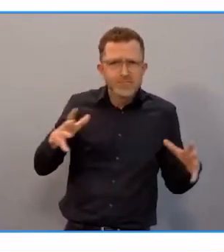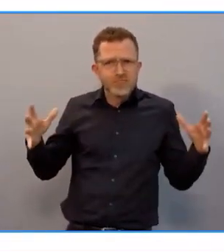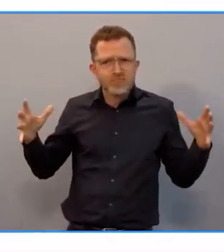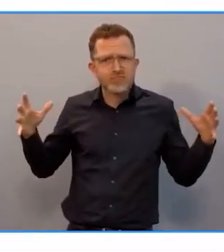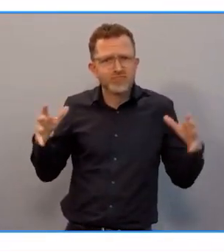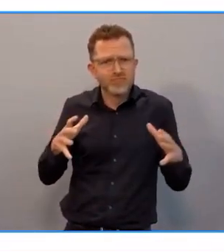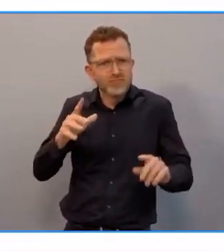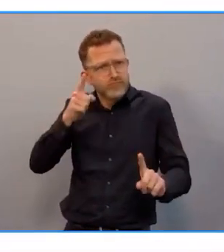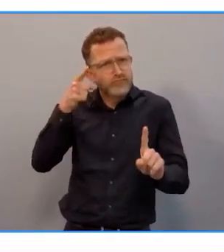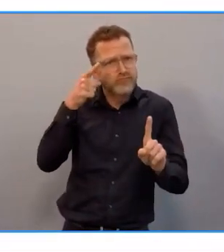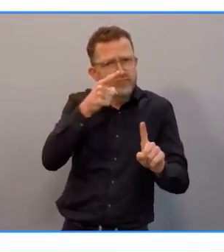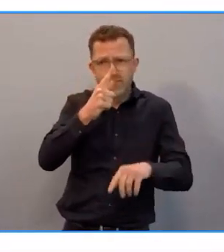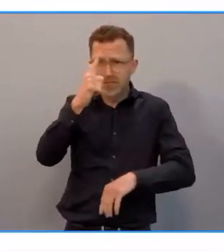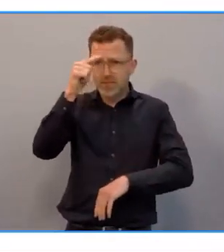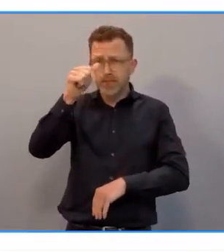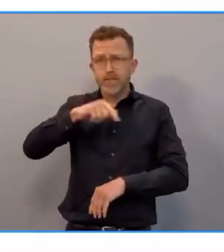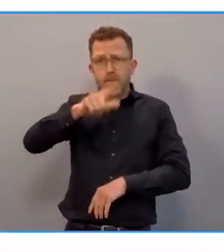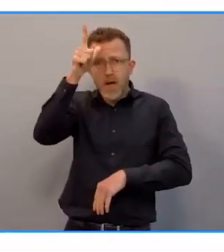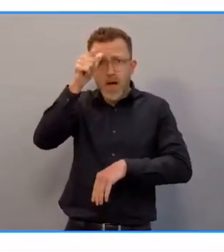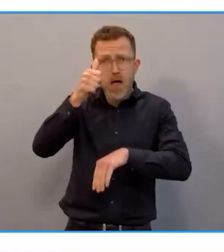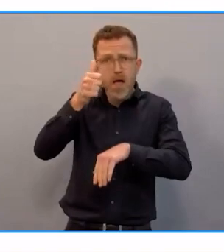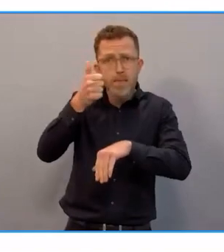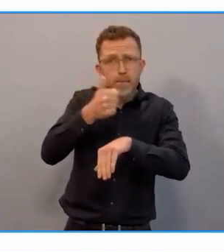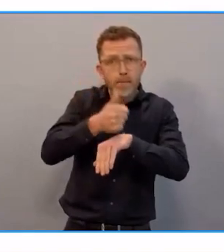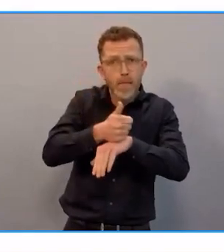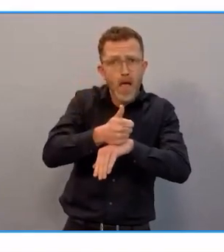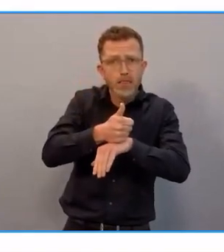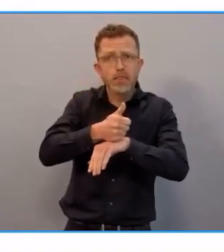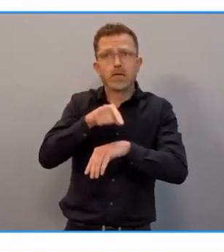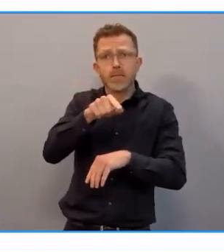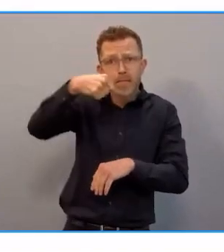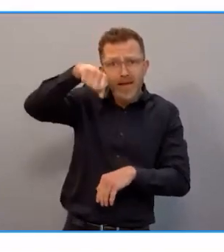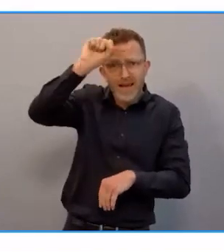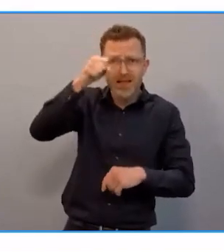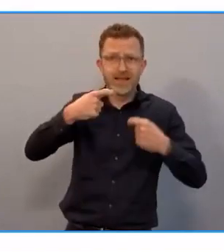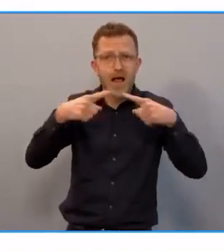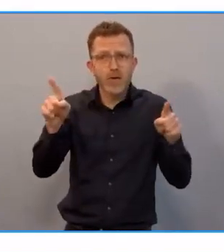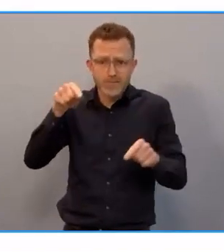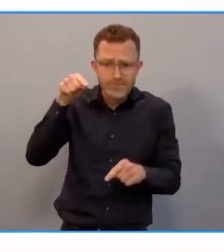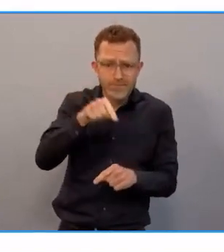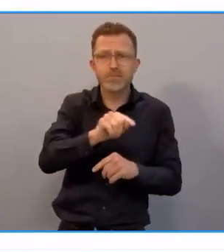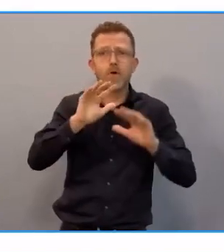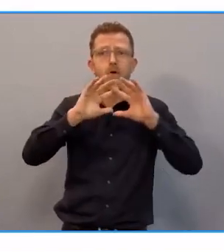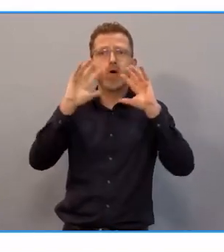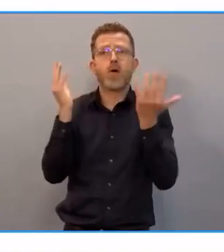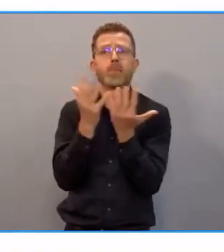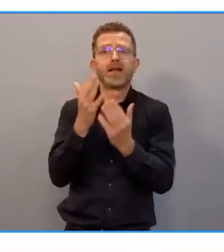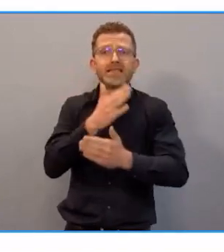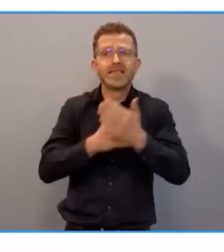on global disability inclusion. We stand at a defining moment